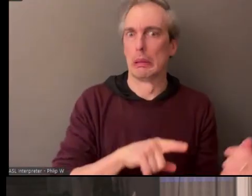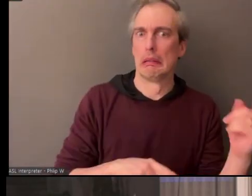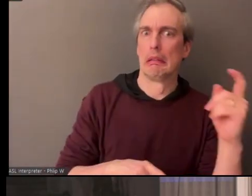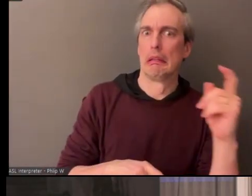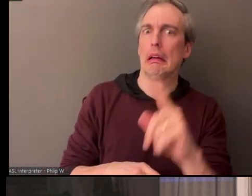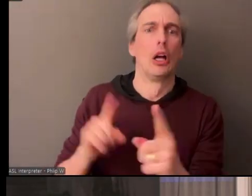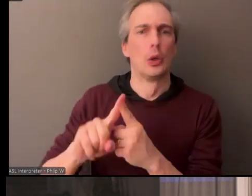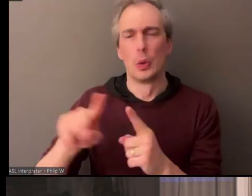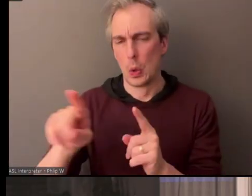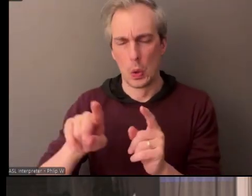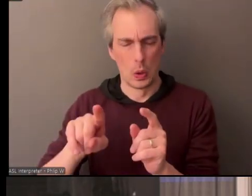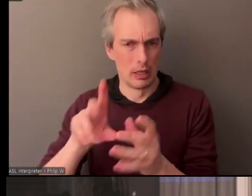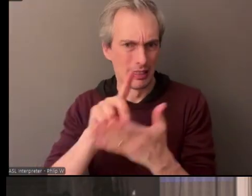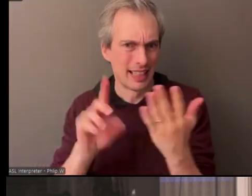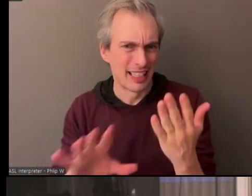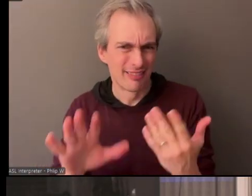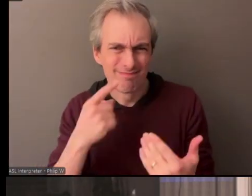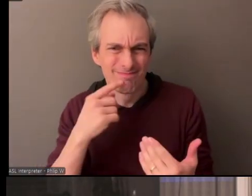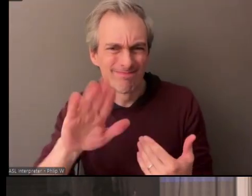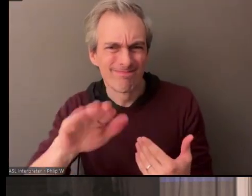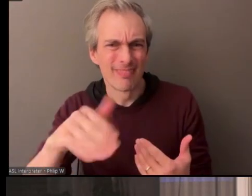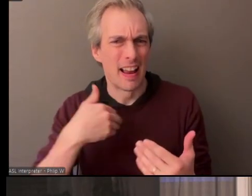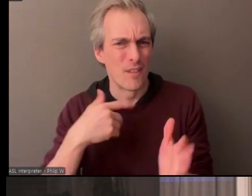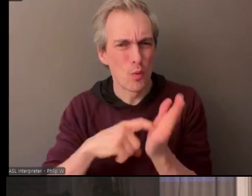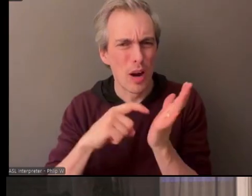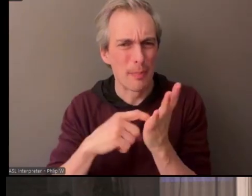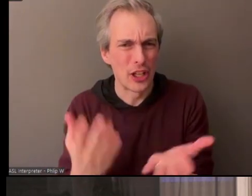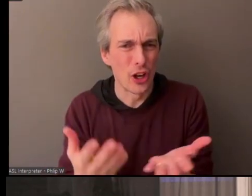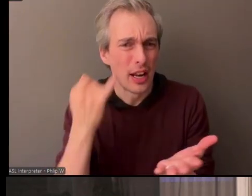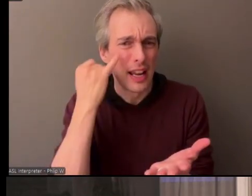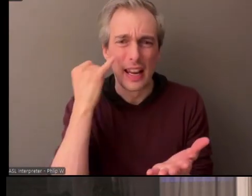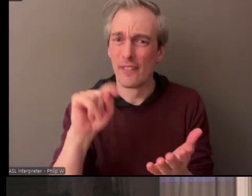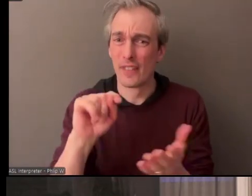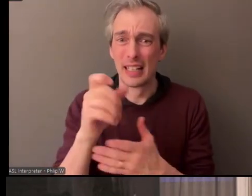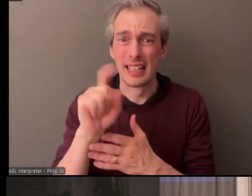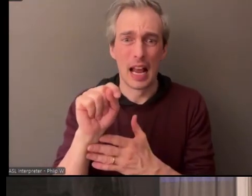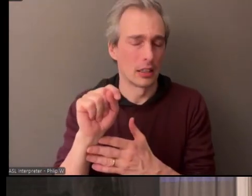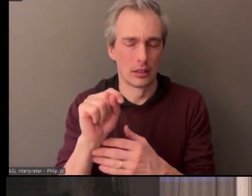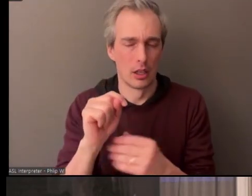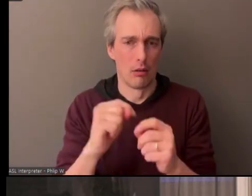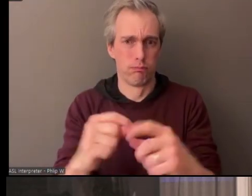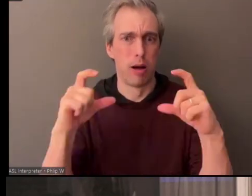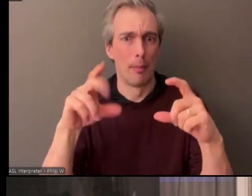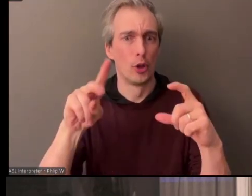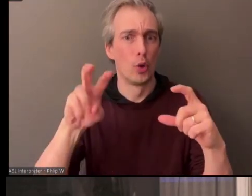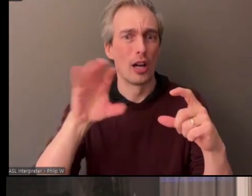What happens if the text is enlarged by 200%? And your designer has to deliver that. Just magically appears.